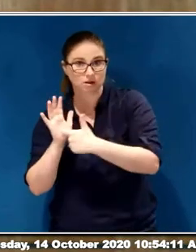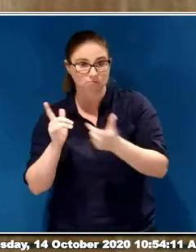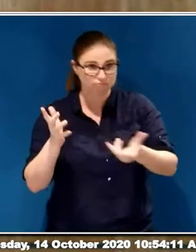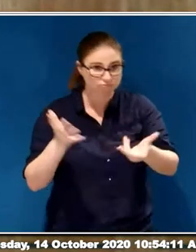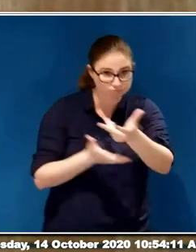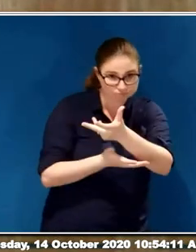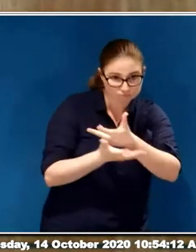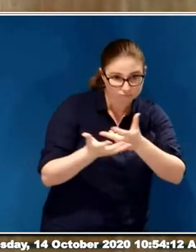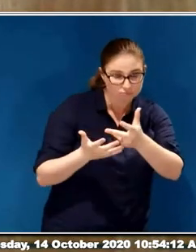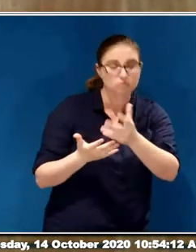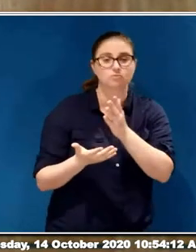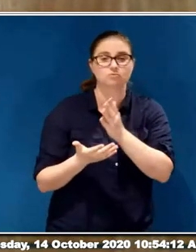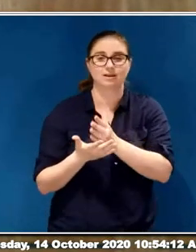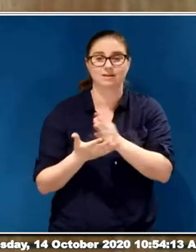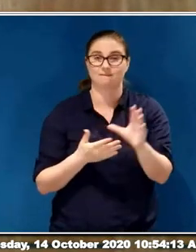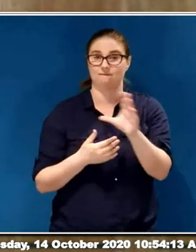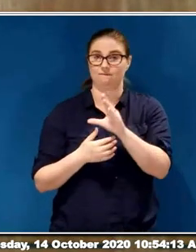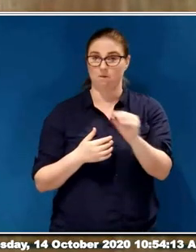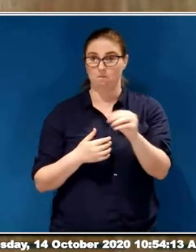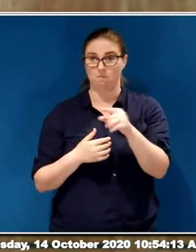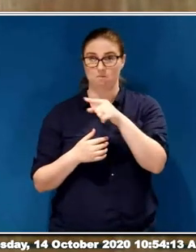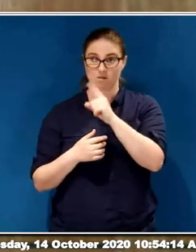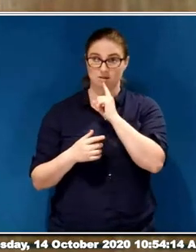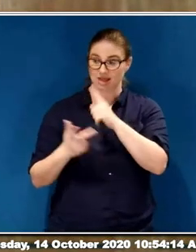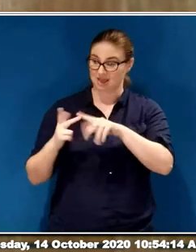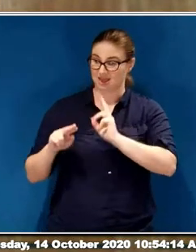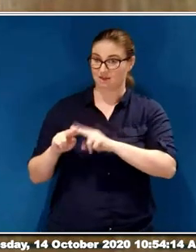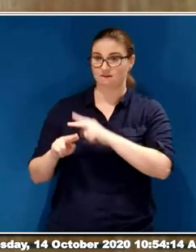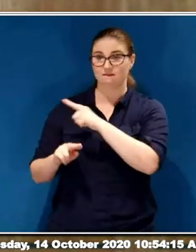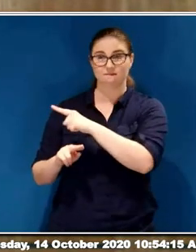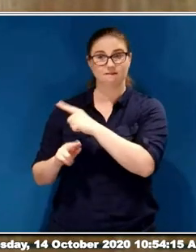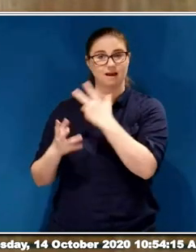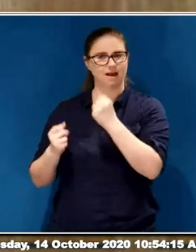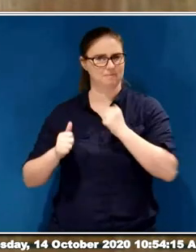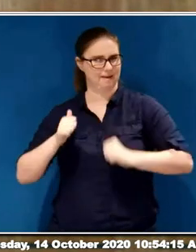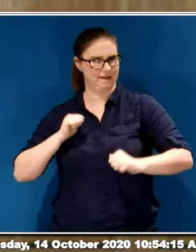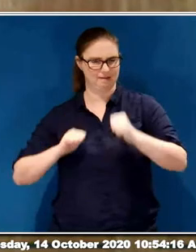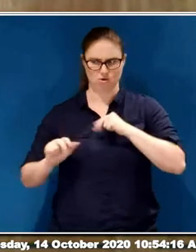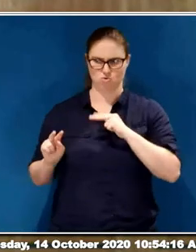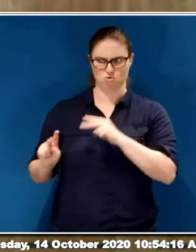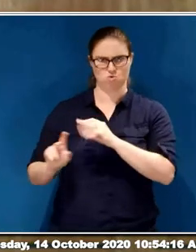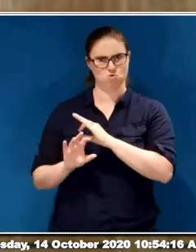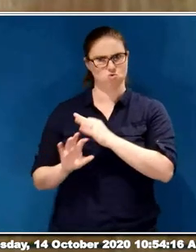The recommendation the psychiatrist made was that the special education